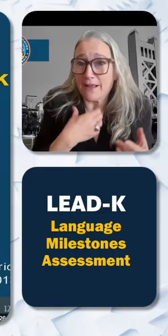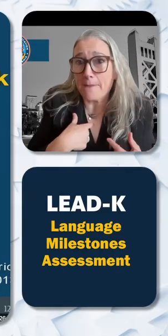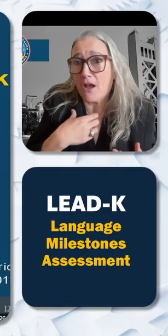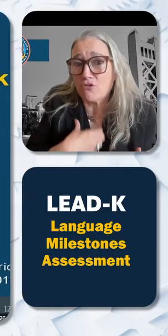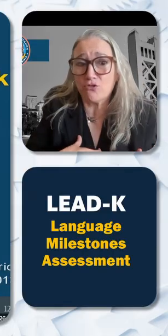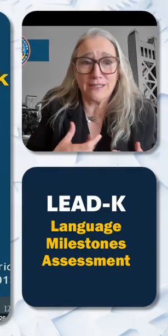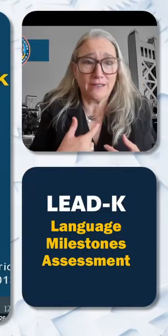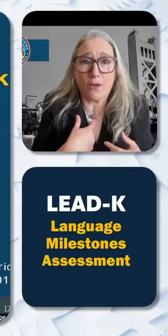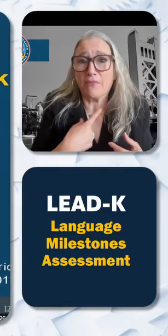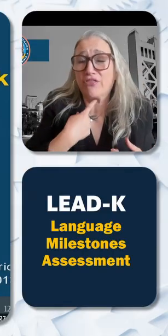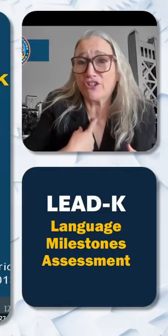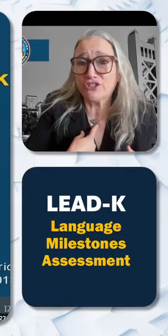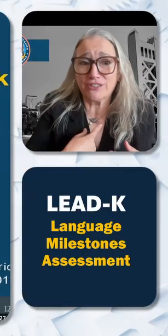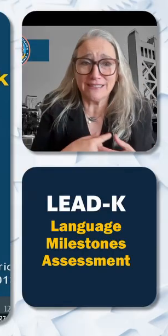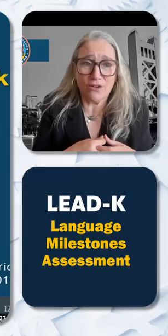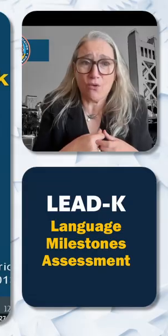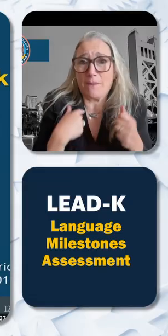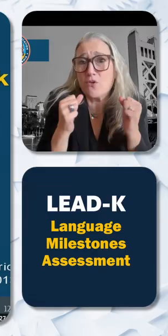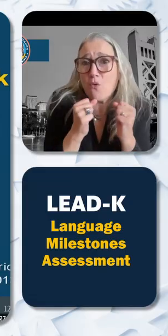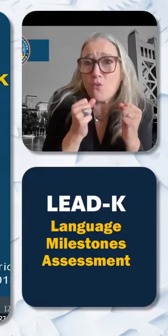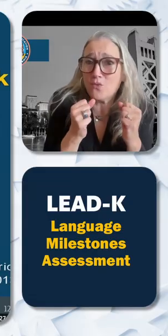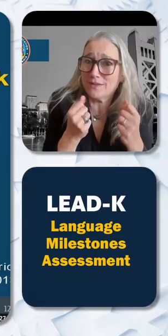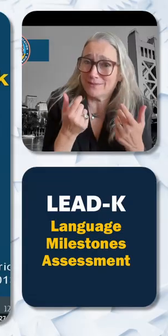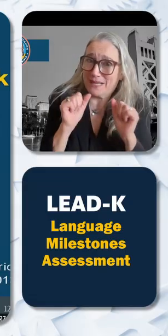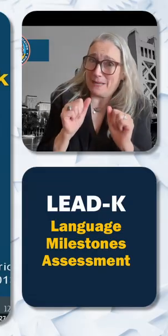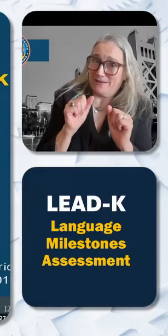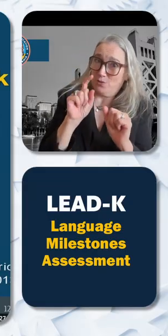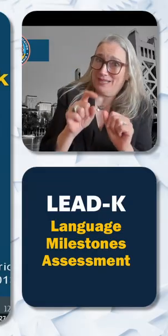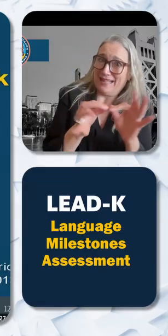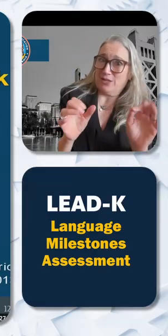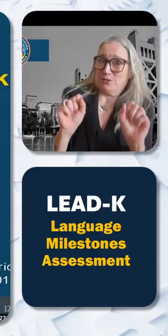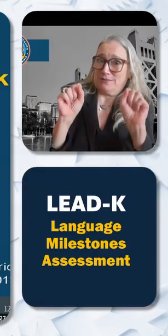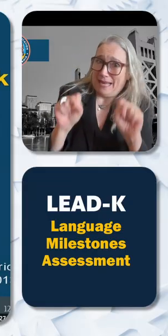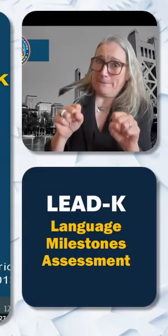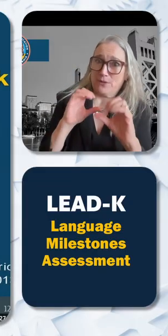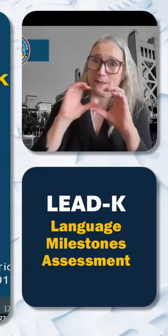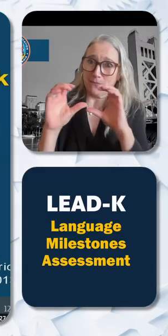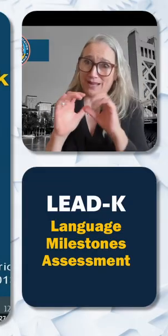What we need to comfort us. I'm hungry, I'm thirsty, or I'm cold. We need to be able to